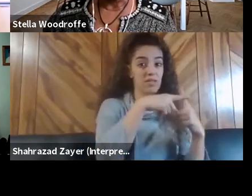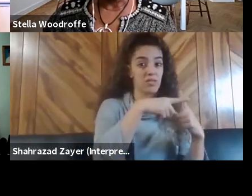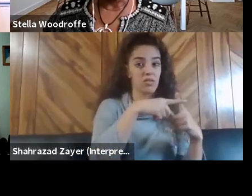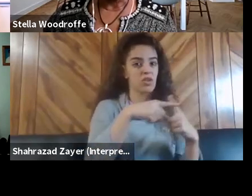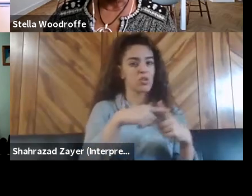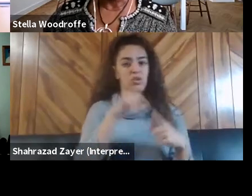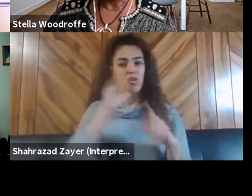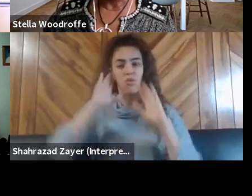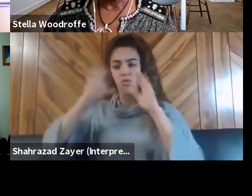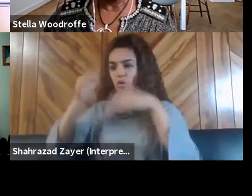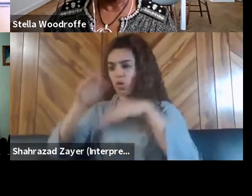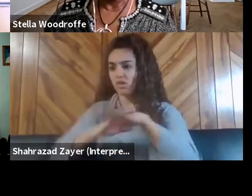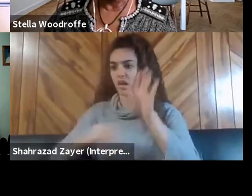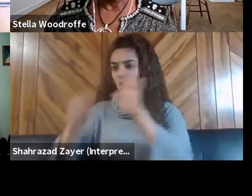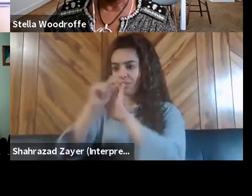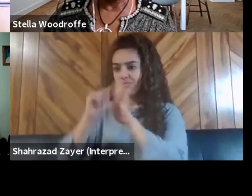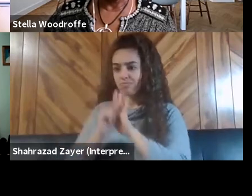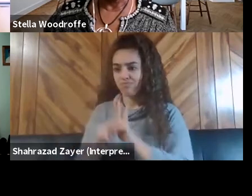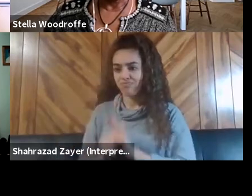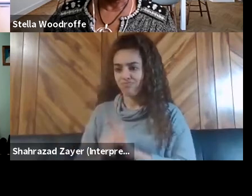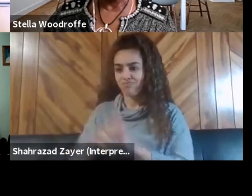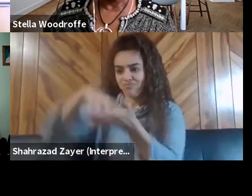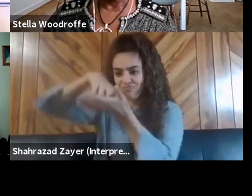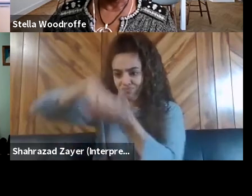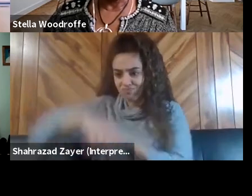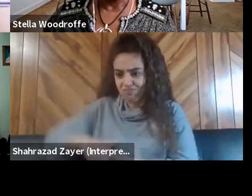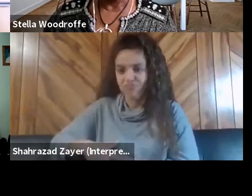and work, use the strengths to kind of balance out